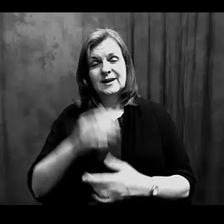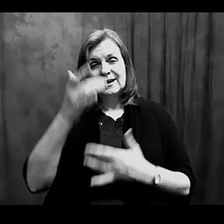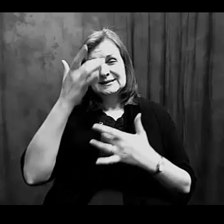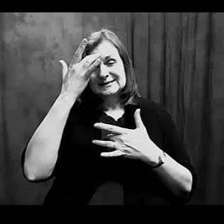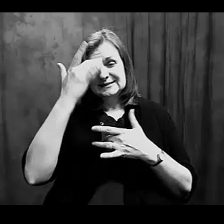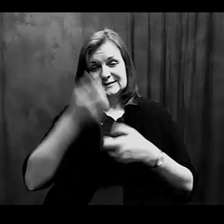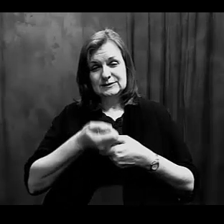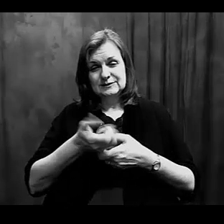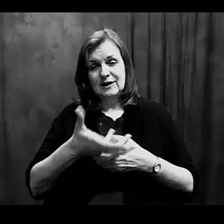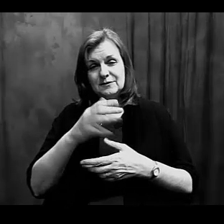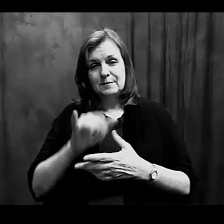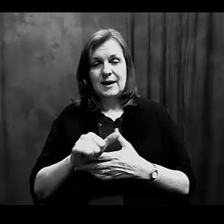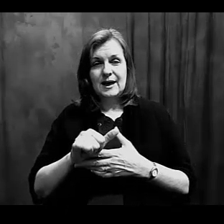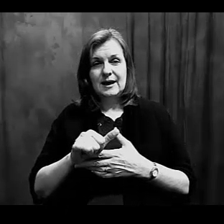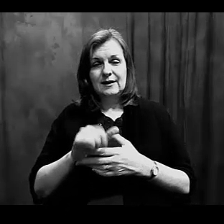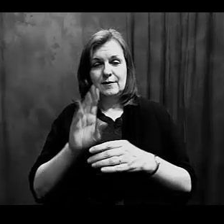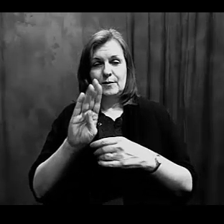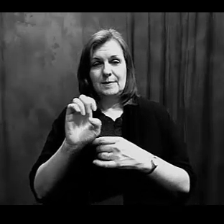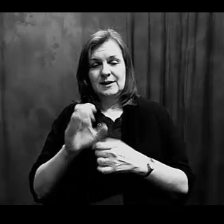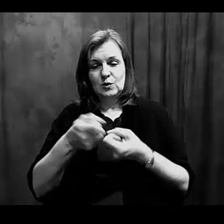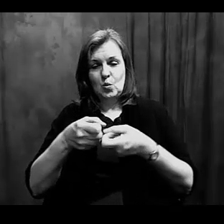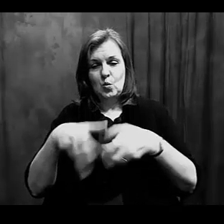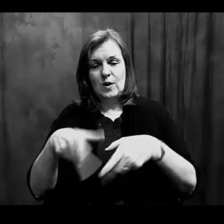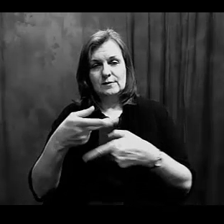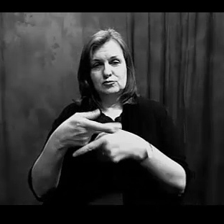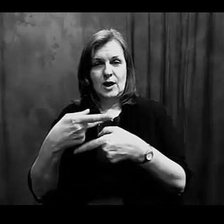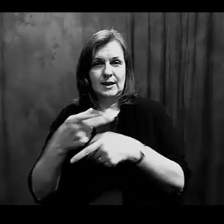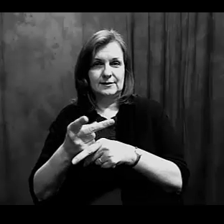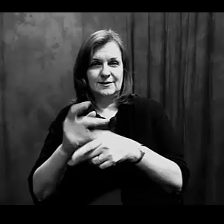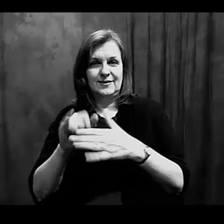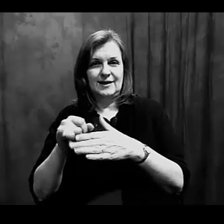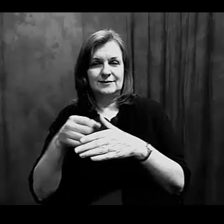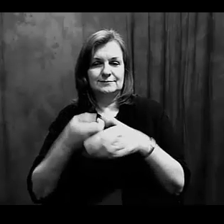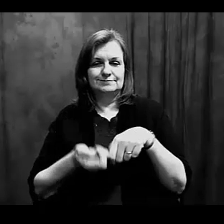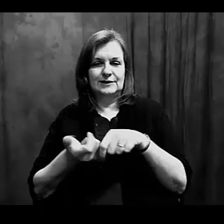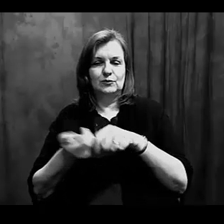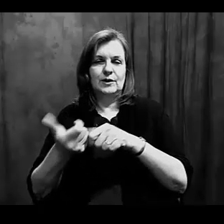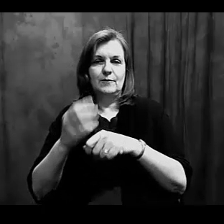most of the damage comes with the toxins or the waste products